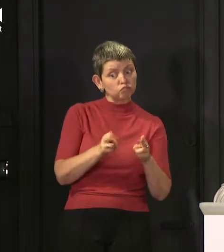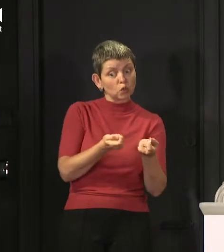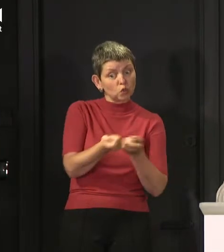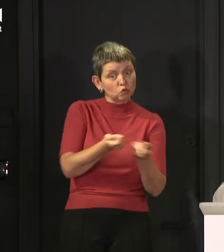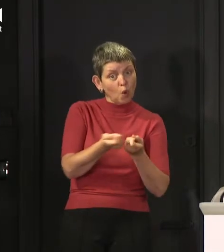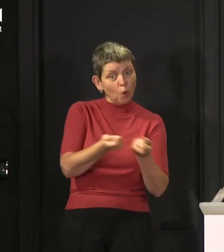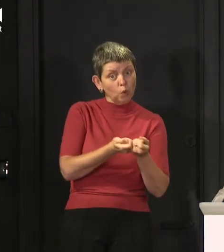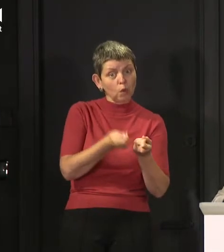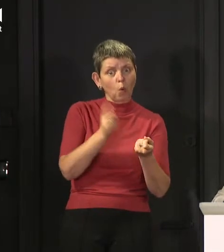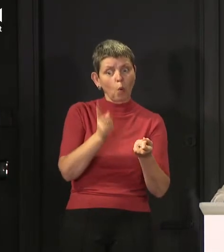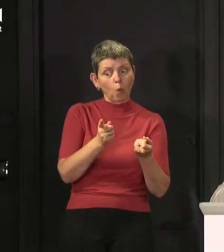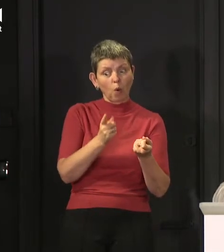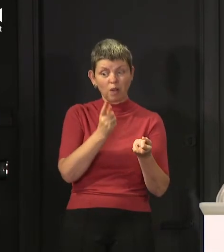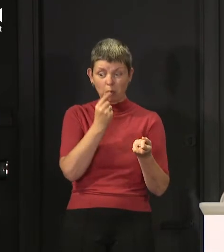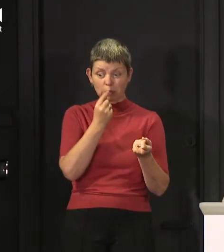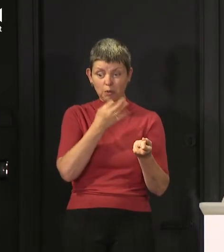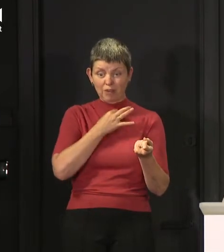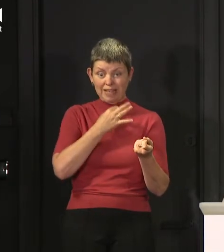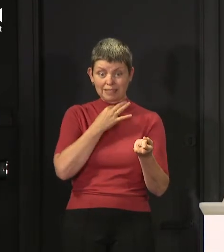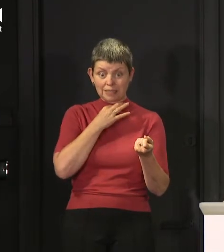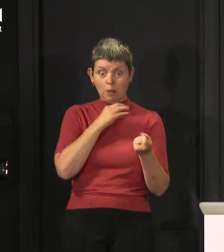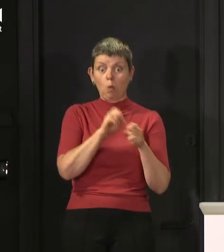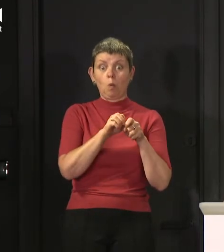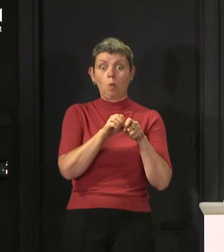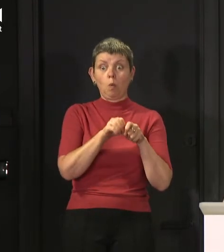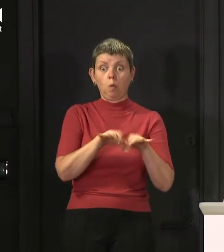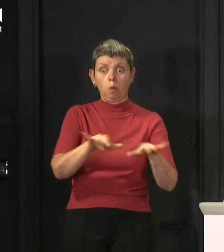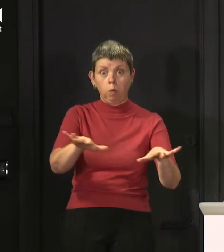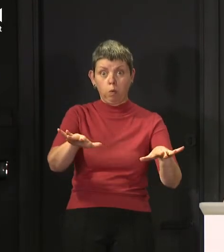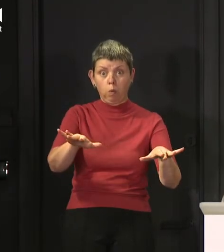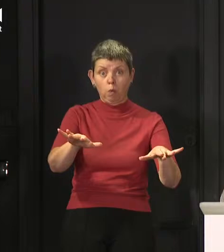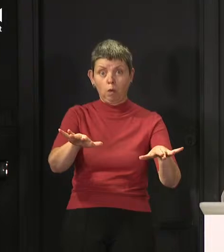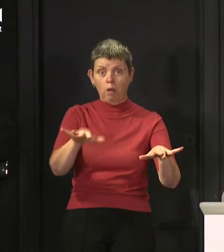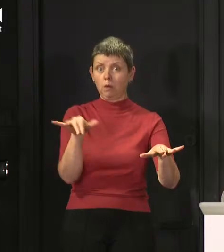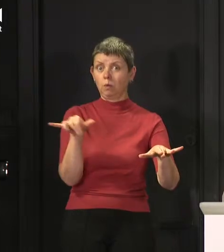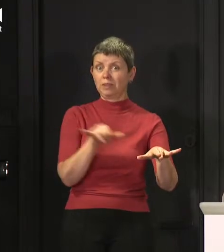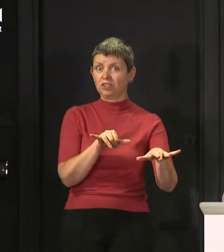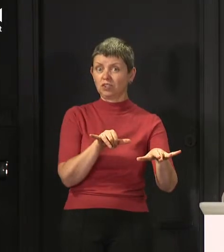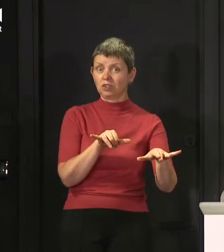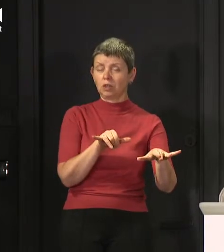of all of the different factors, and reach the right balance. So public health absolutely,